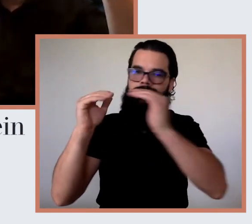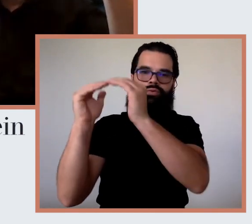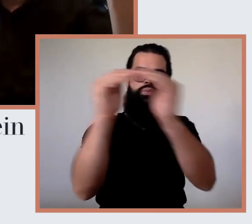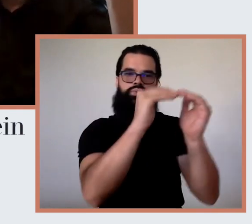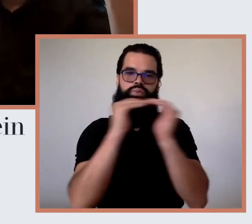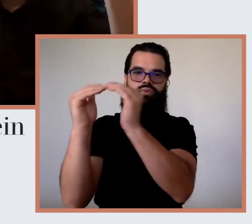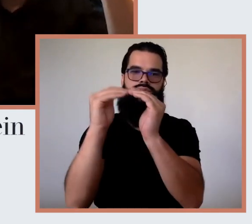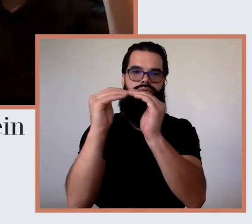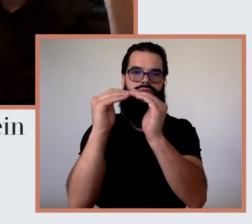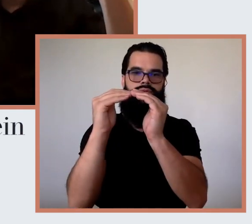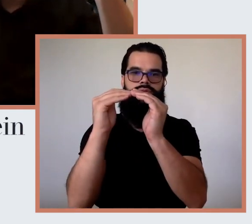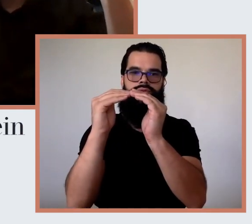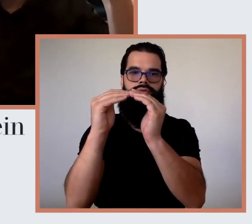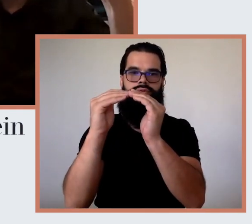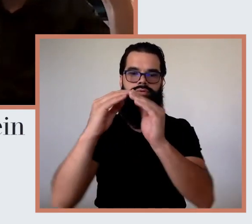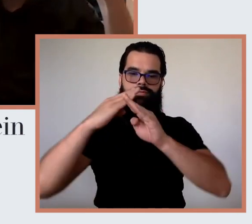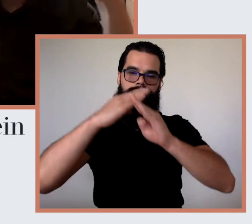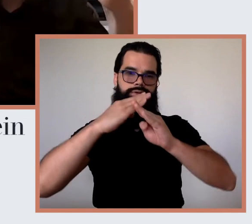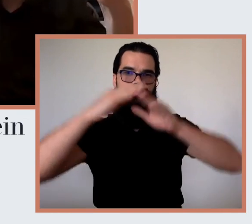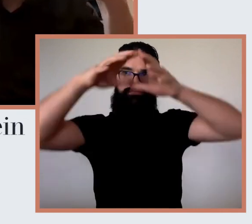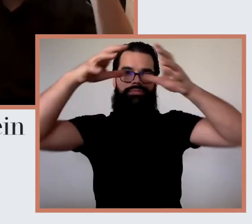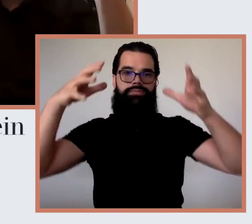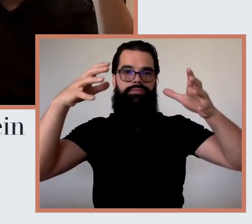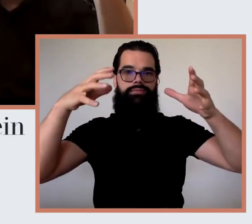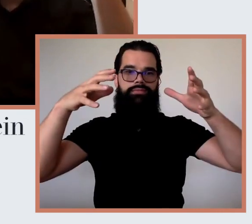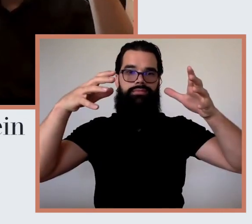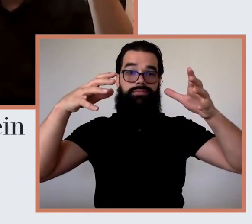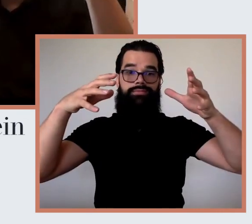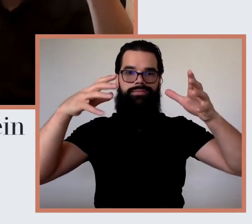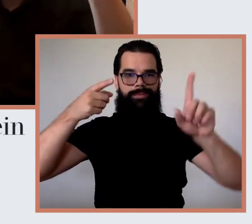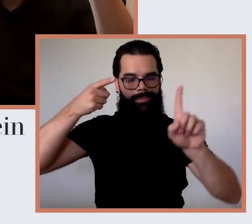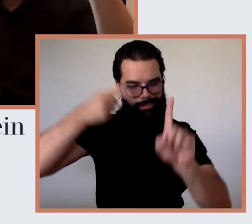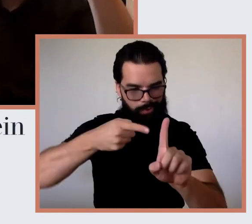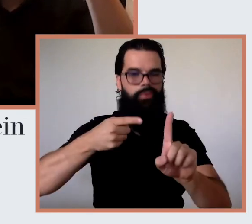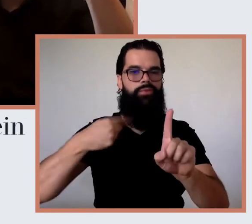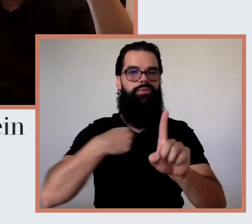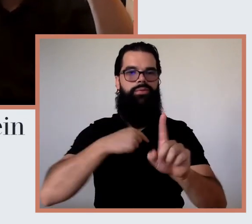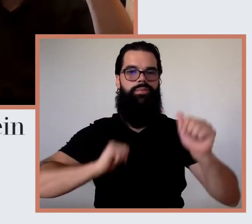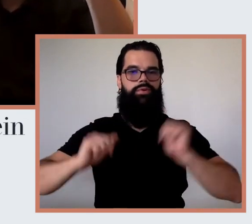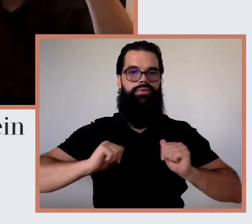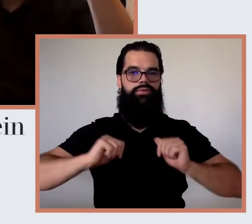but to treat them as absolutely equal partners in this play that we're doing,